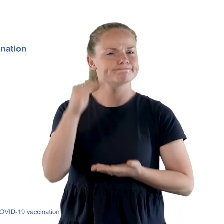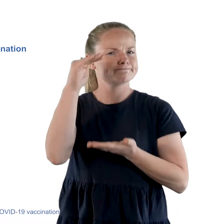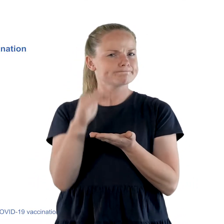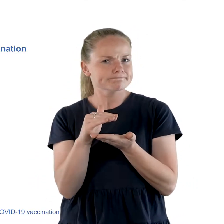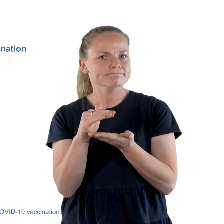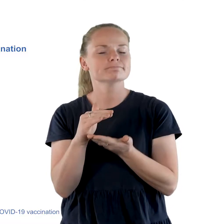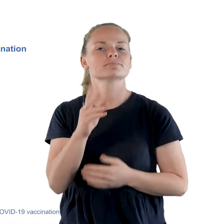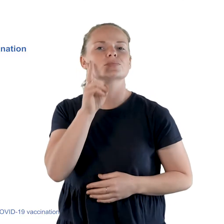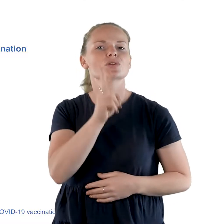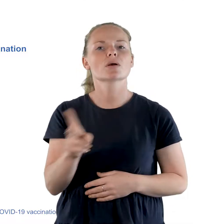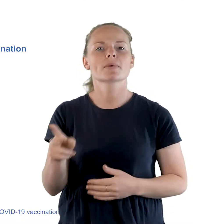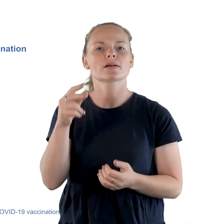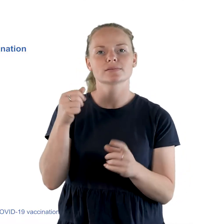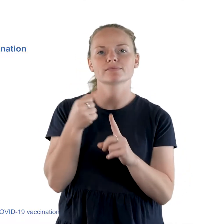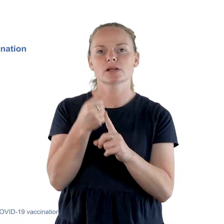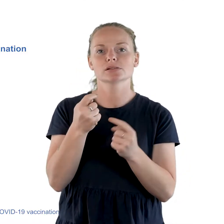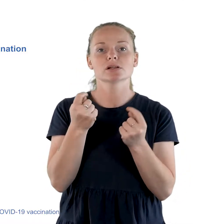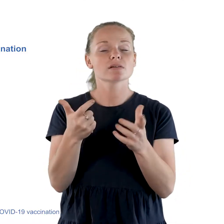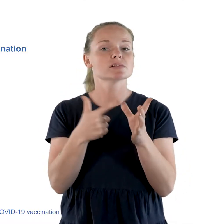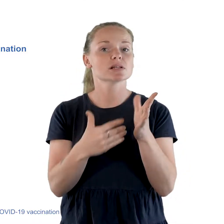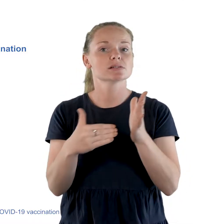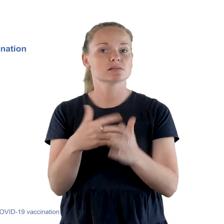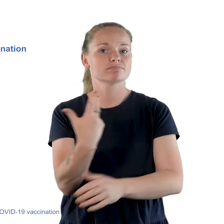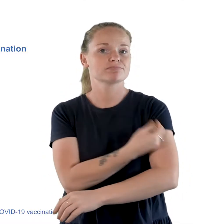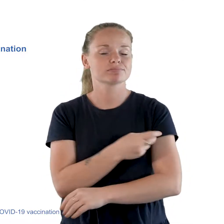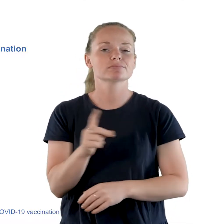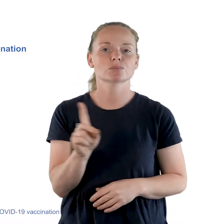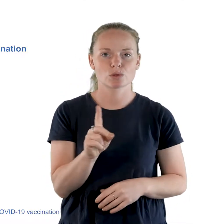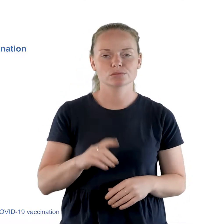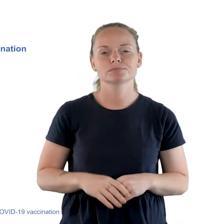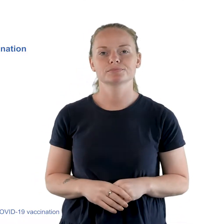Less common side effects after AstraZeneca include: